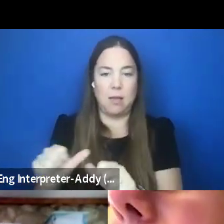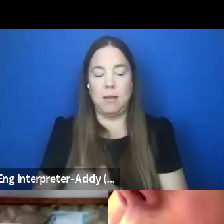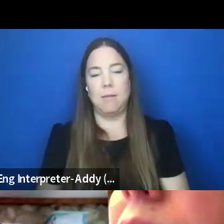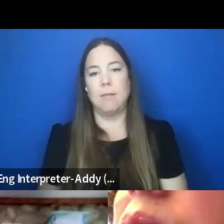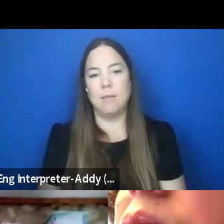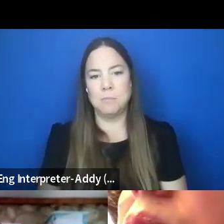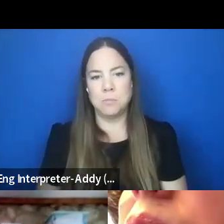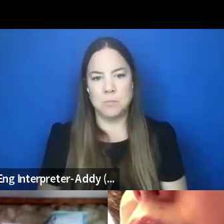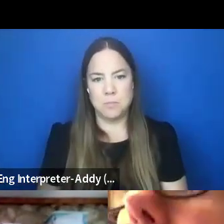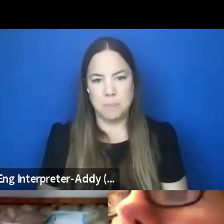Don Dew: So